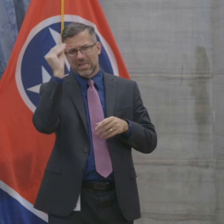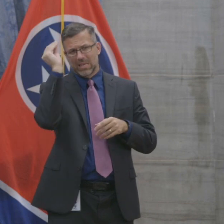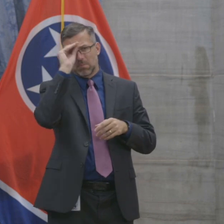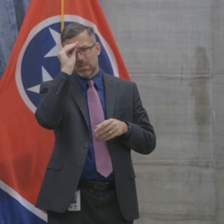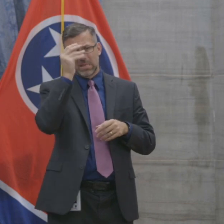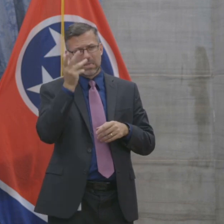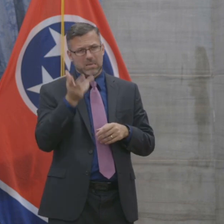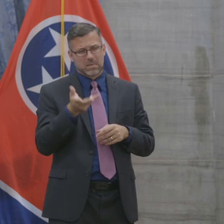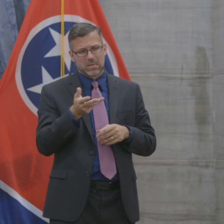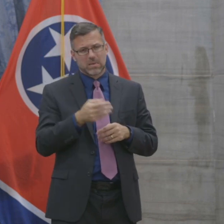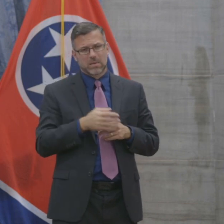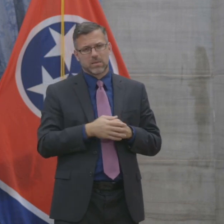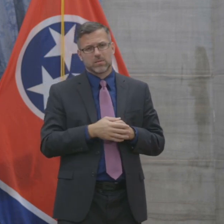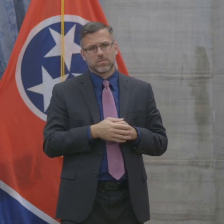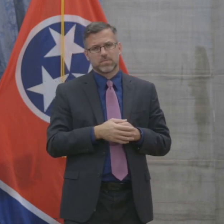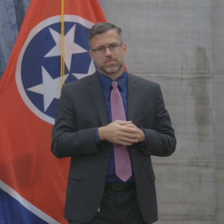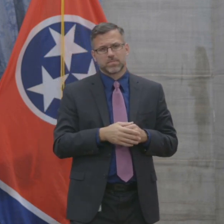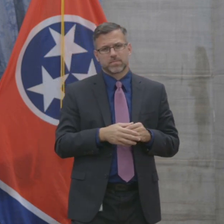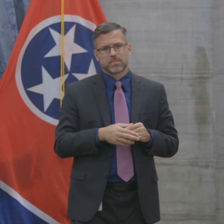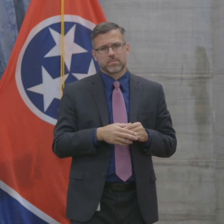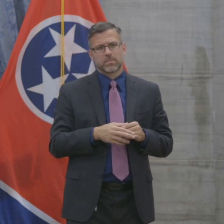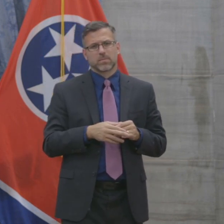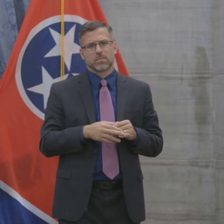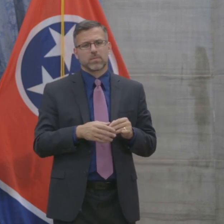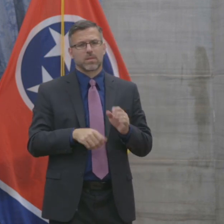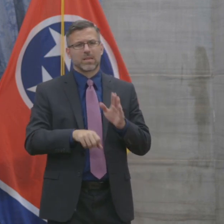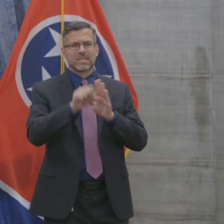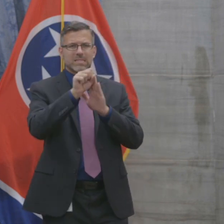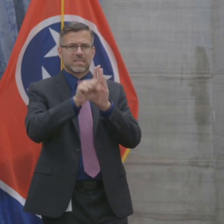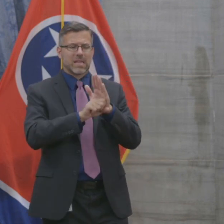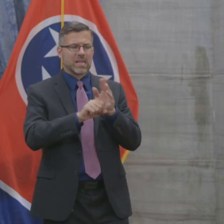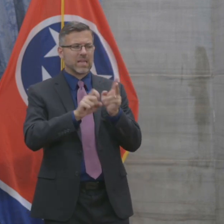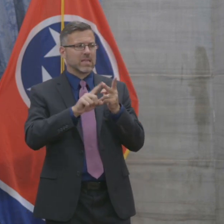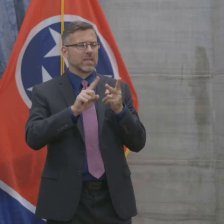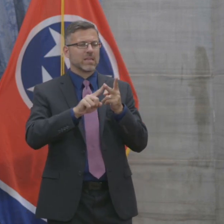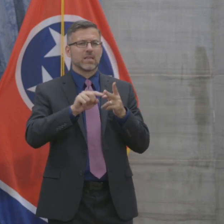paid and overpayment of claims by Blue Cross and Cigna and